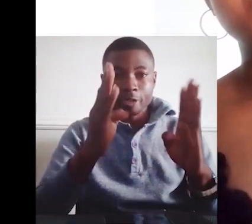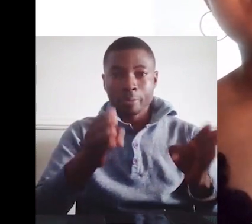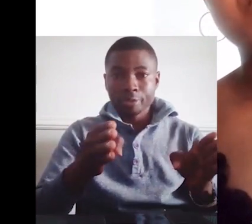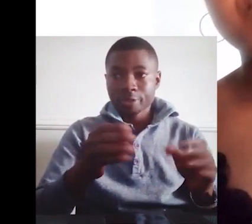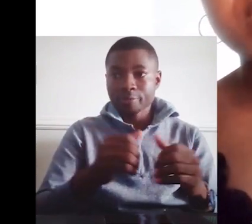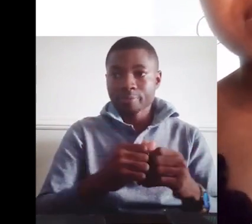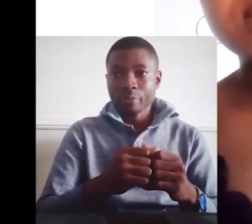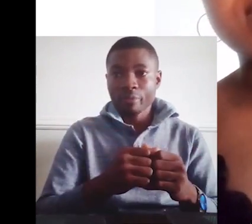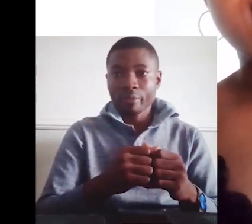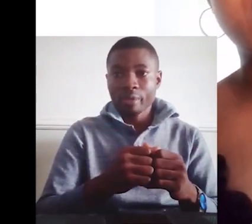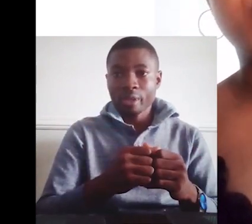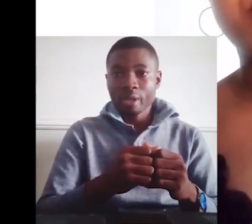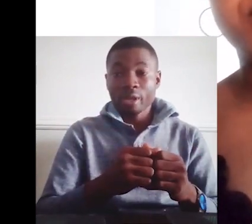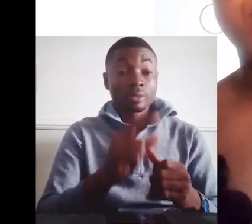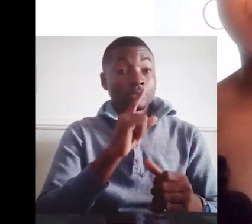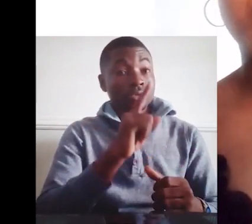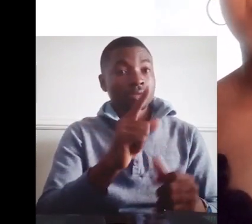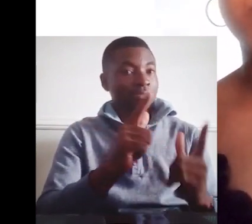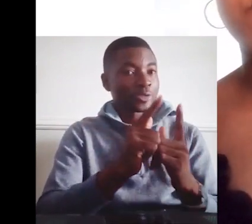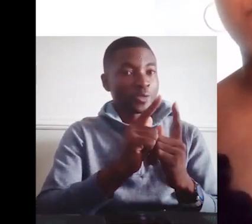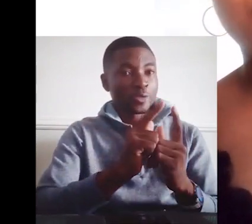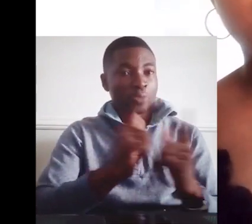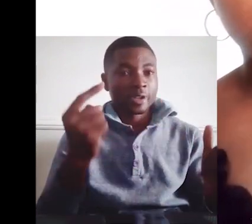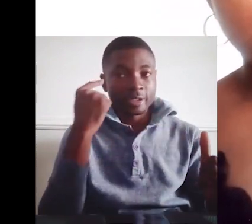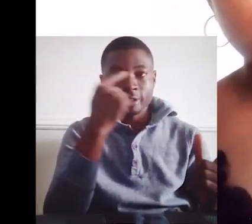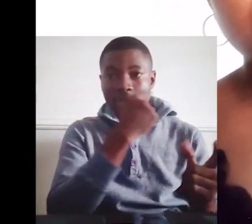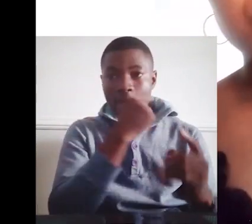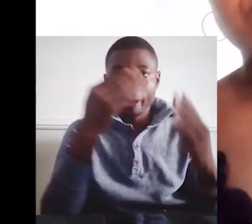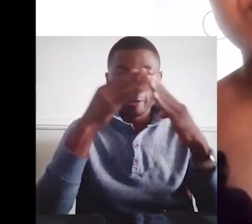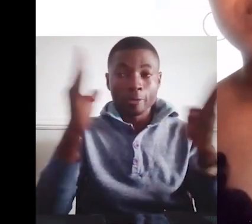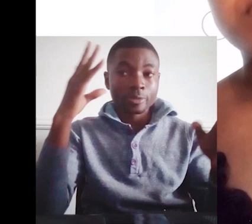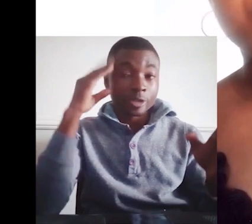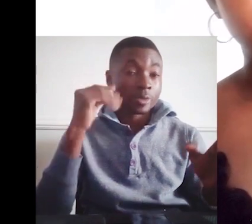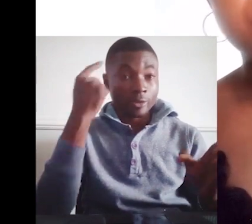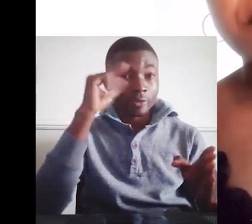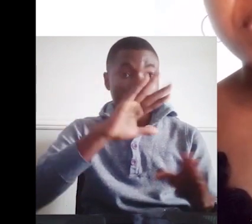I want to say it has been a great eye-opening experience for all students both deaf and